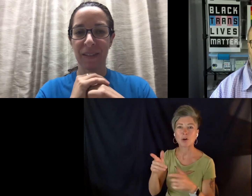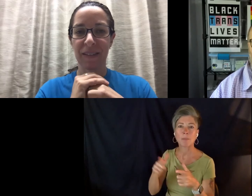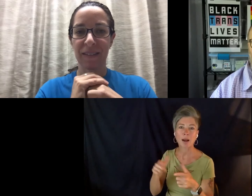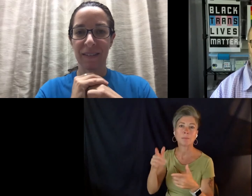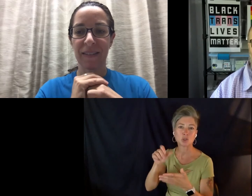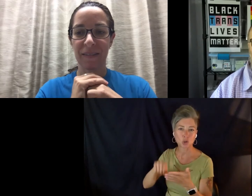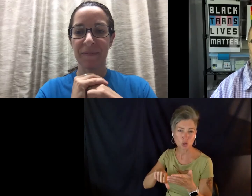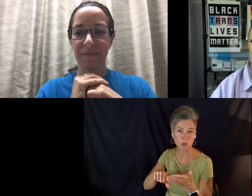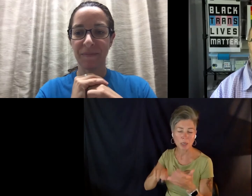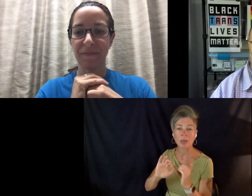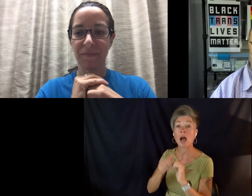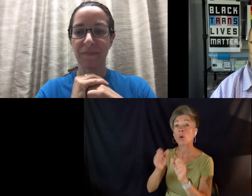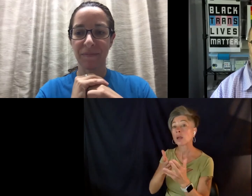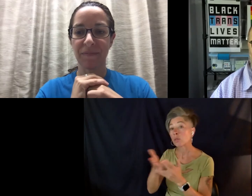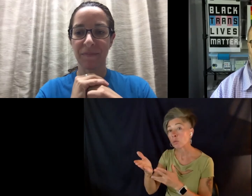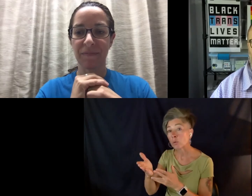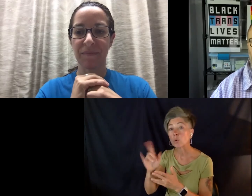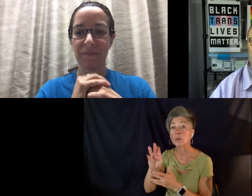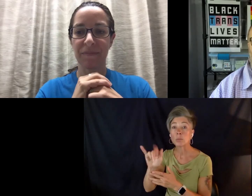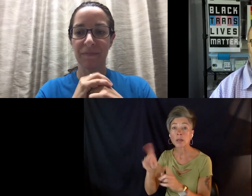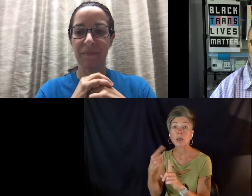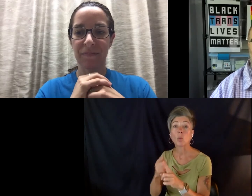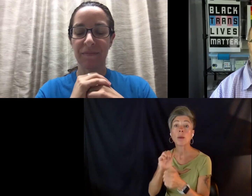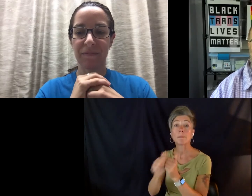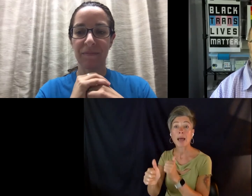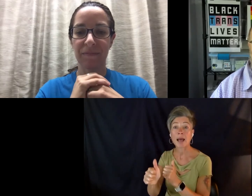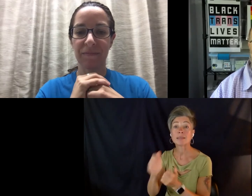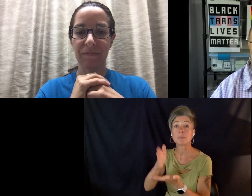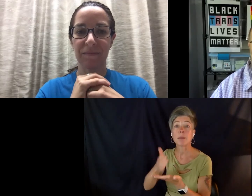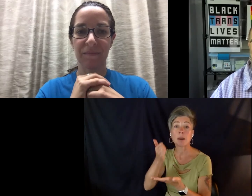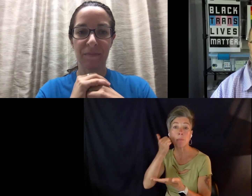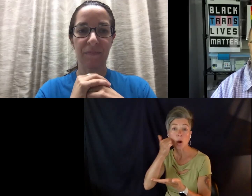How can you go through puberty when past menopause age and how long can you stay on estrogen?